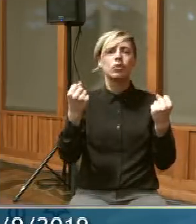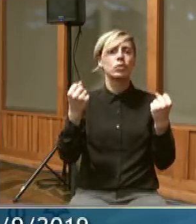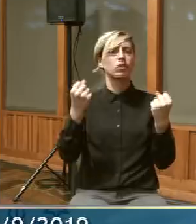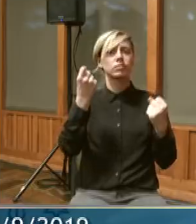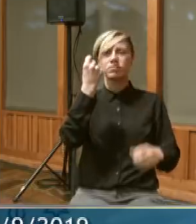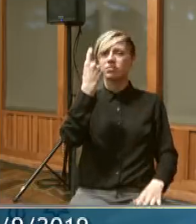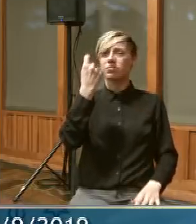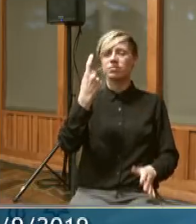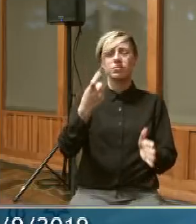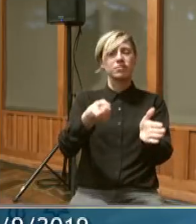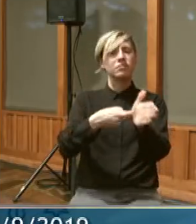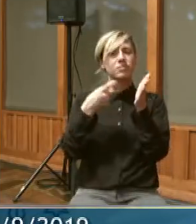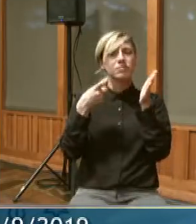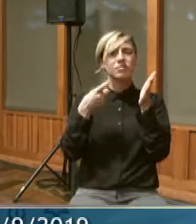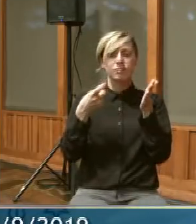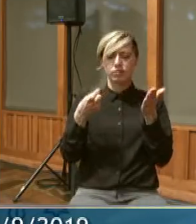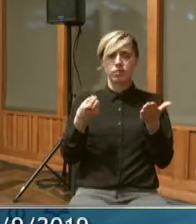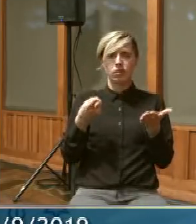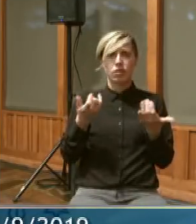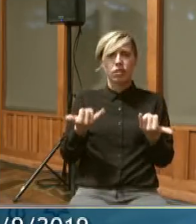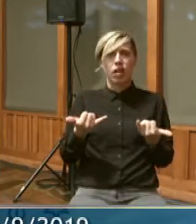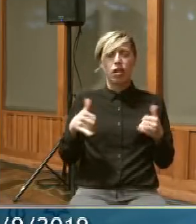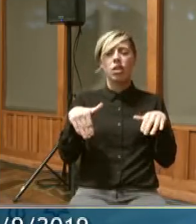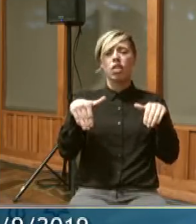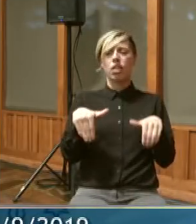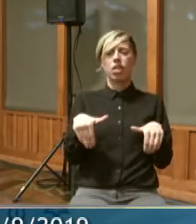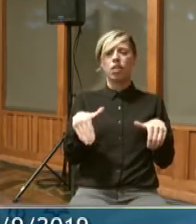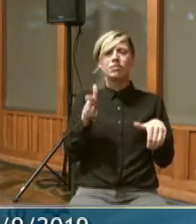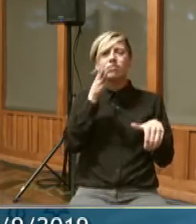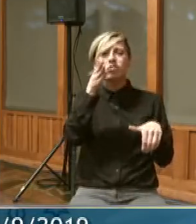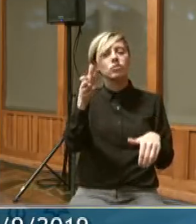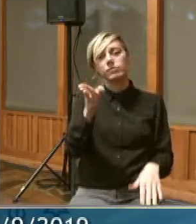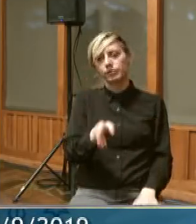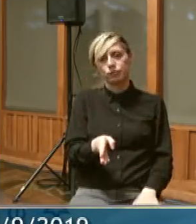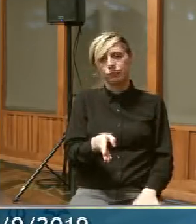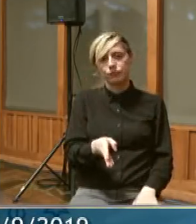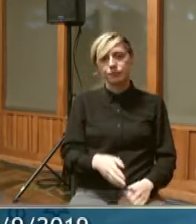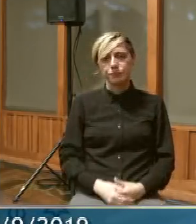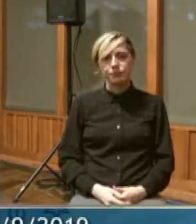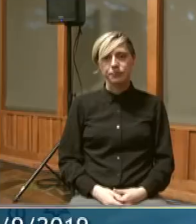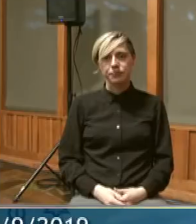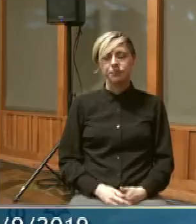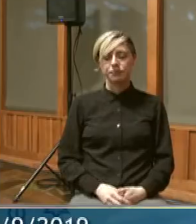UNNECESSARY? IT WILL TAKE CREATIVITY, INNOVATION AND COURAGE AND YOU